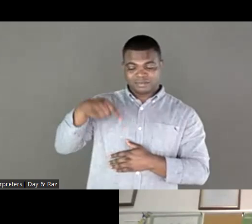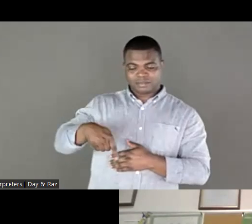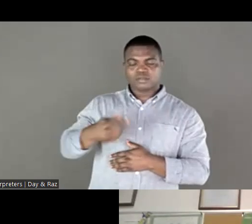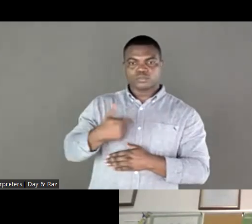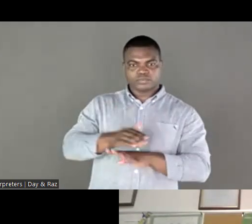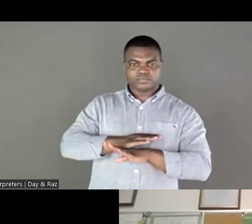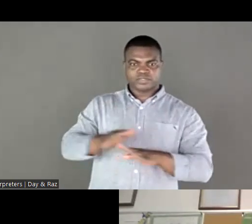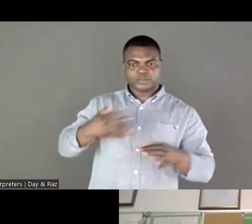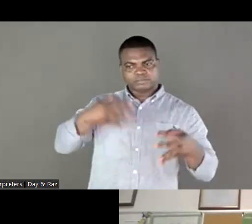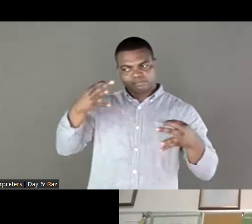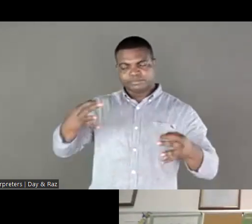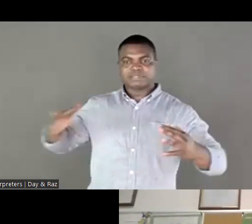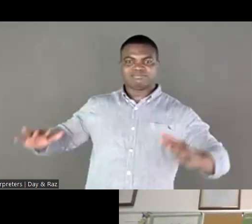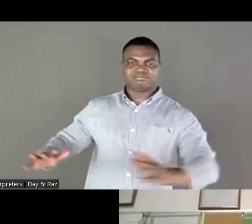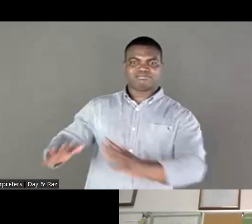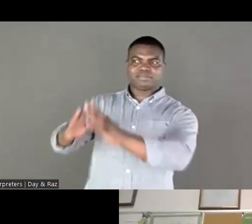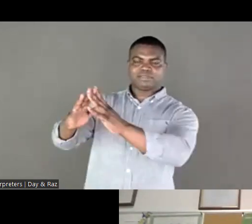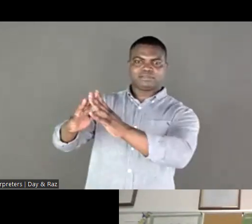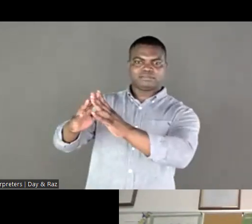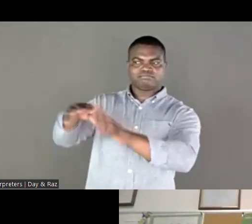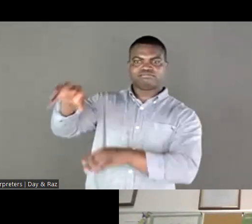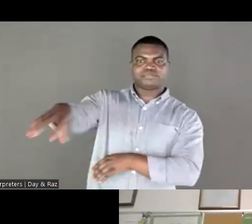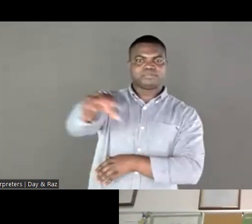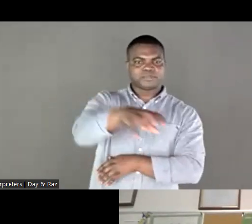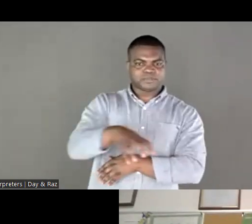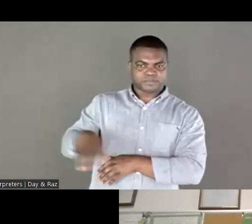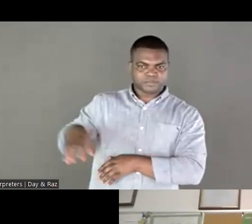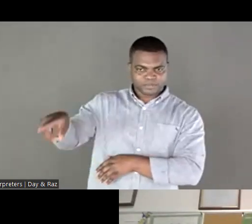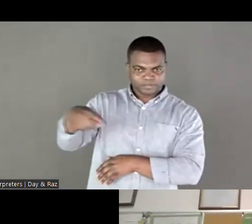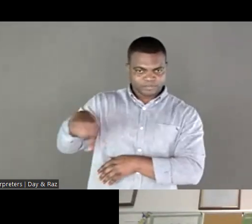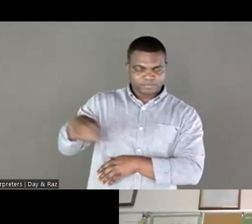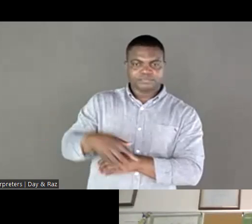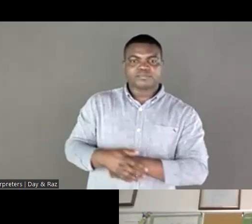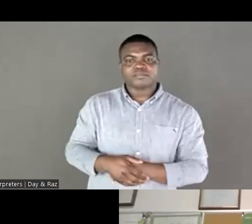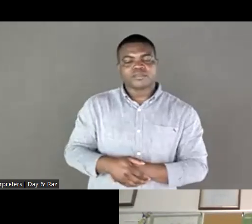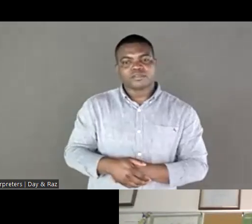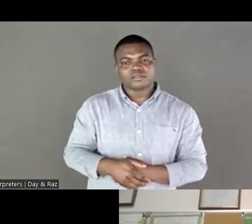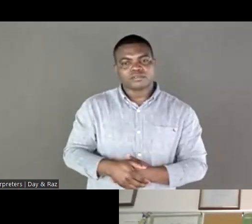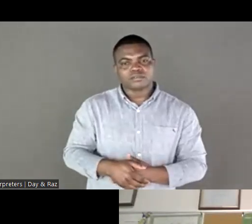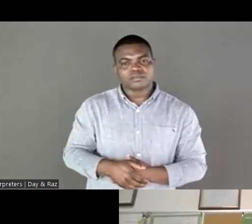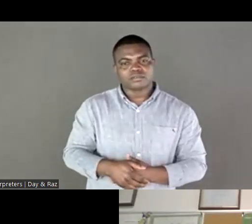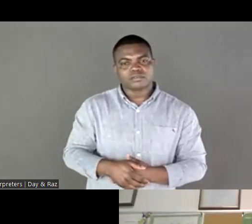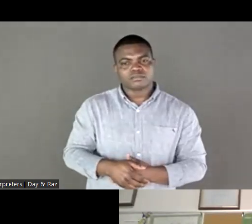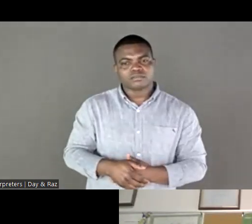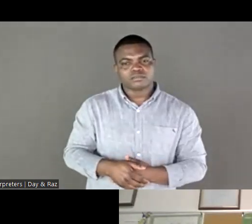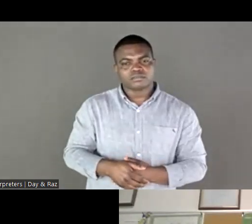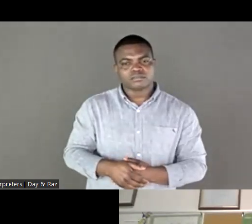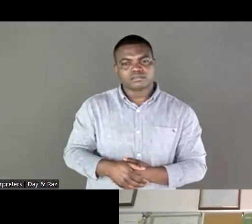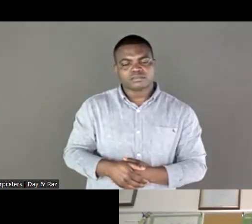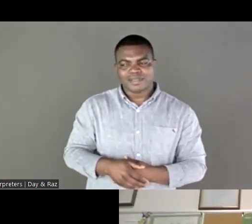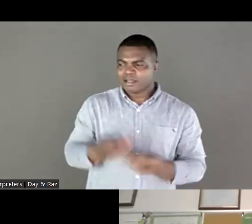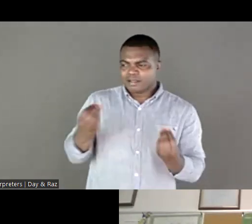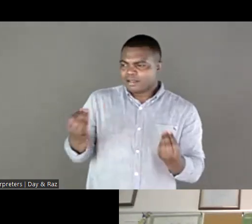modular towns and settlements are not accessible. For people with disabilities or elderly people,